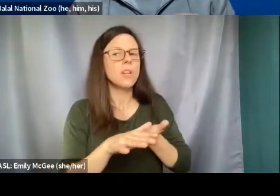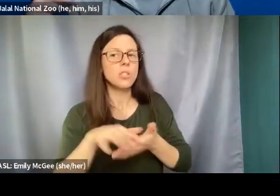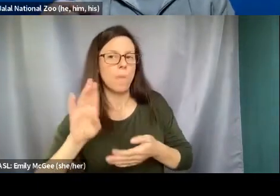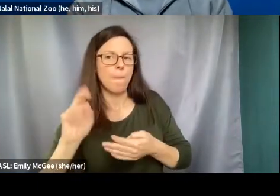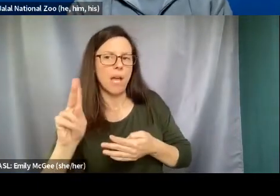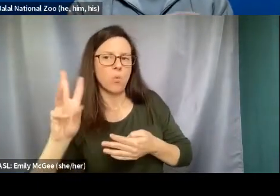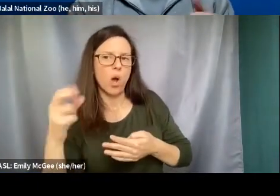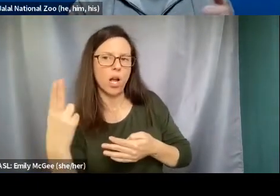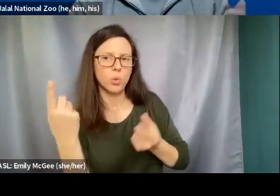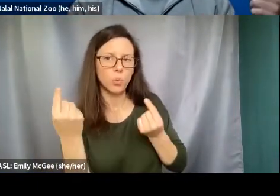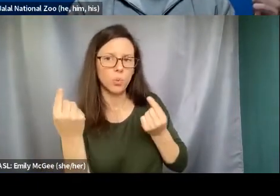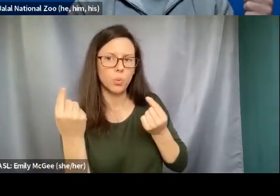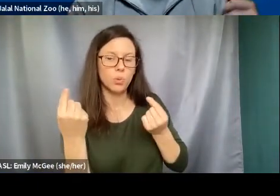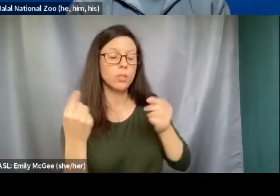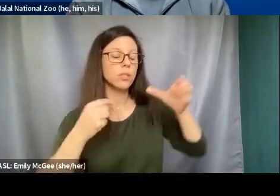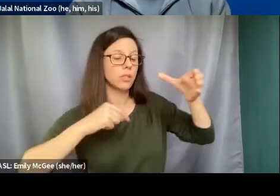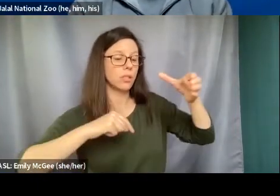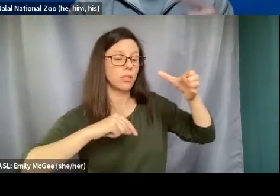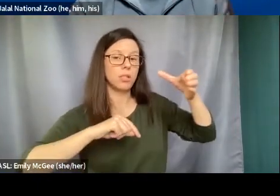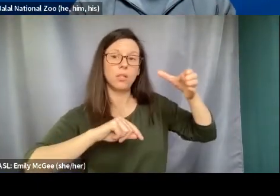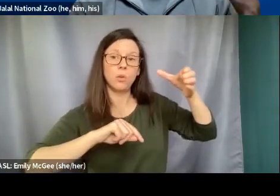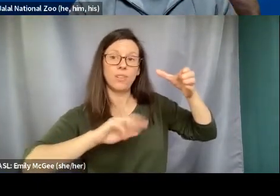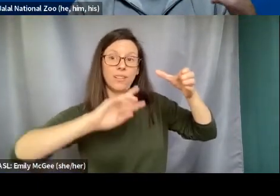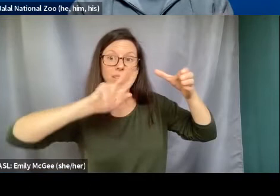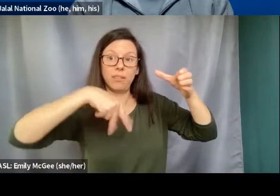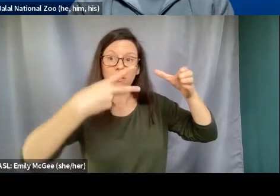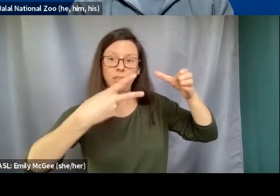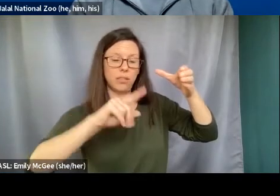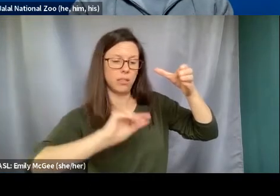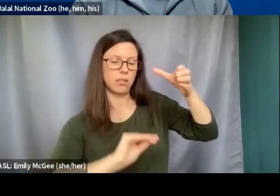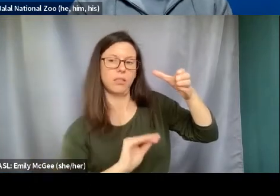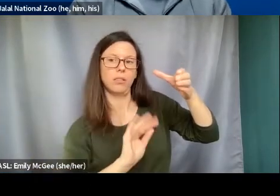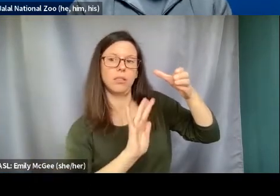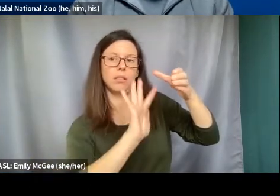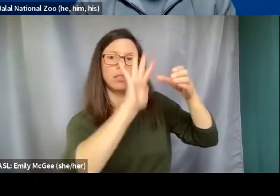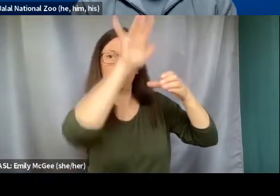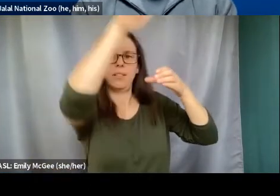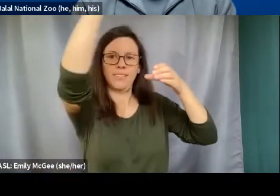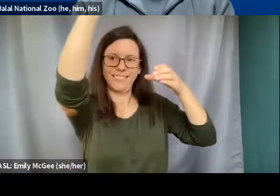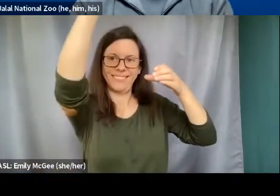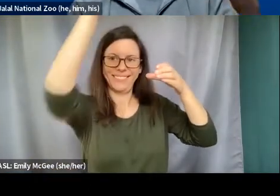it came from opening up a different valve for it to go out to waste but in the seal and sea lion exhibit